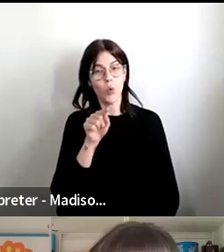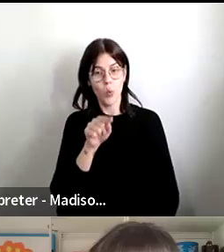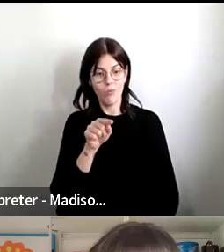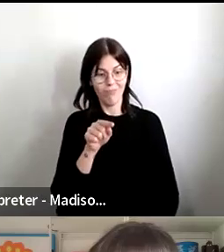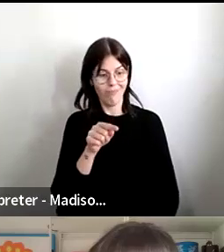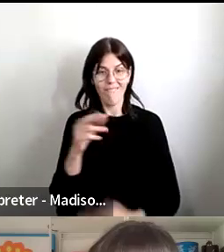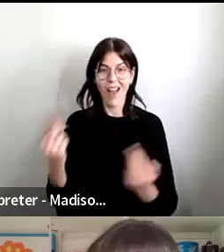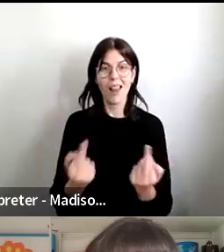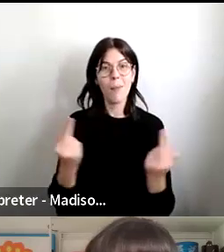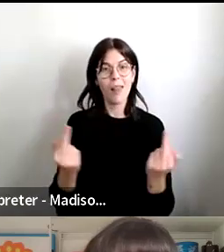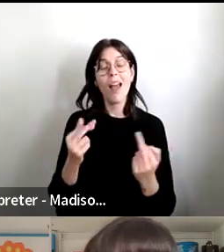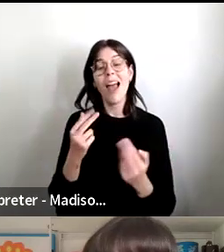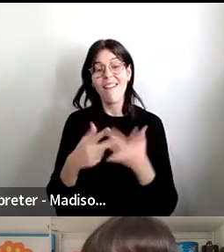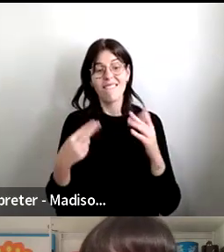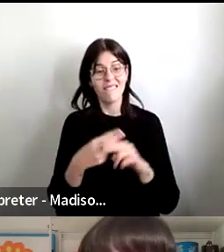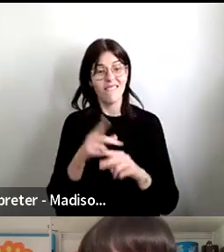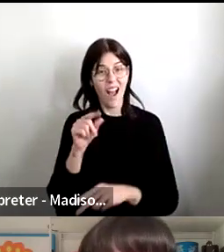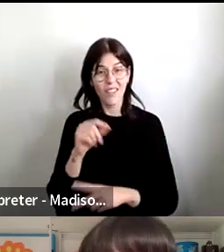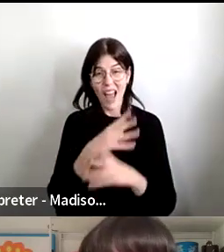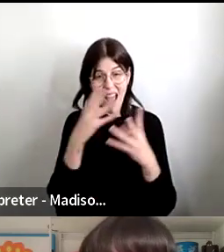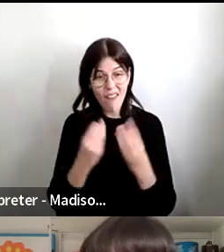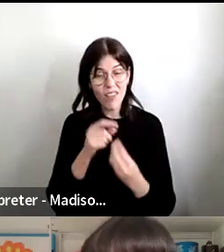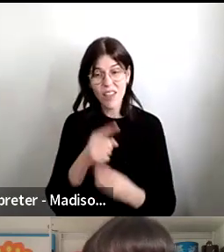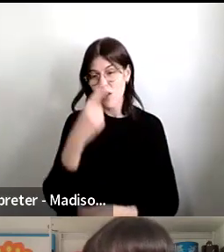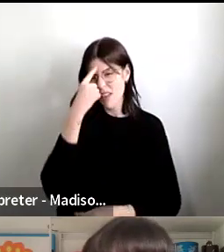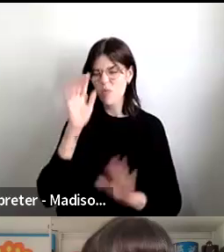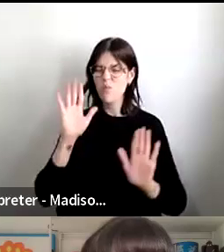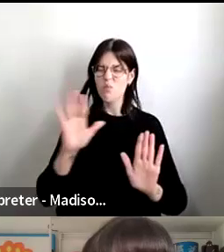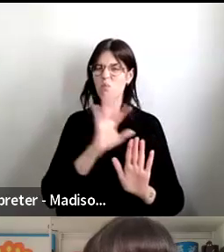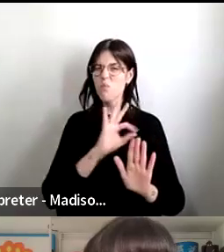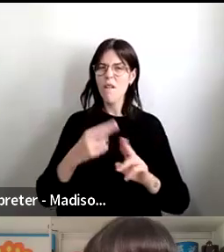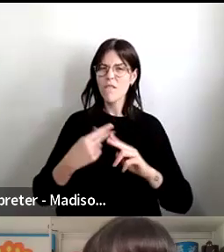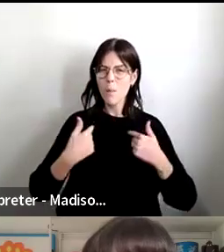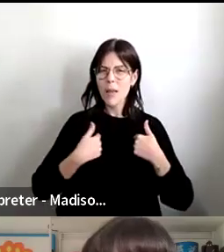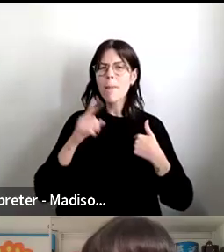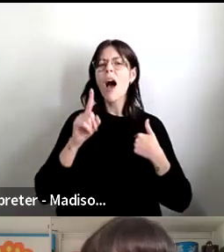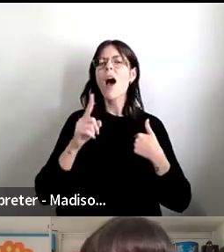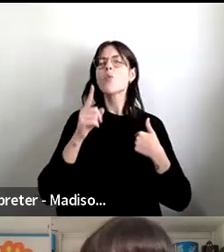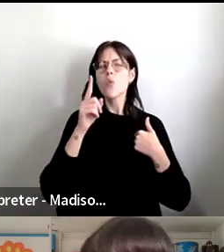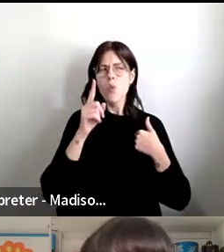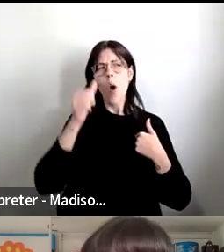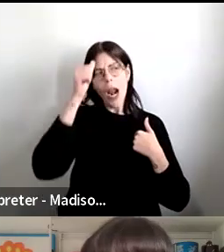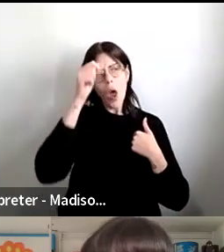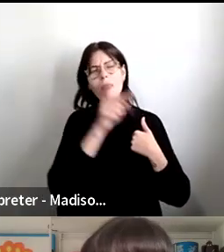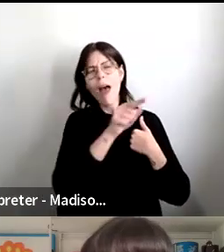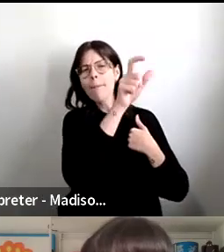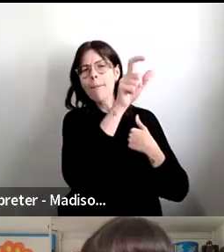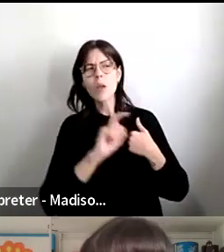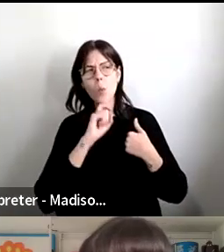If you don't think this is the opportunity for you, after all this, but you know someone who would be great for it, please tap them on the shoulder and you can offer